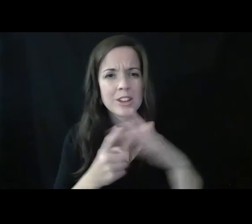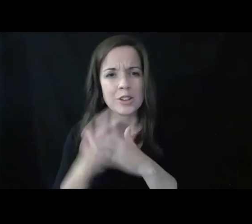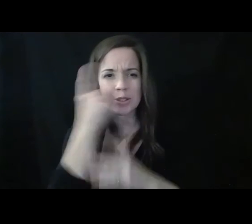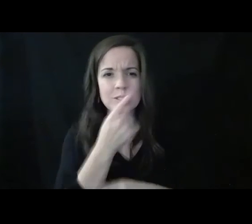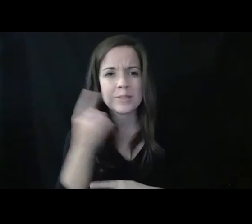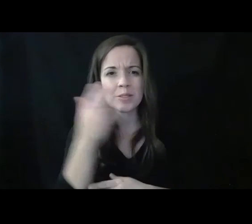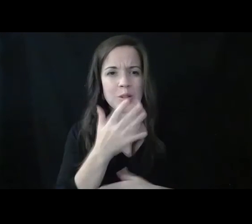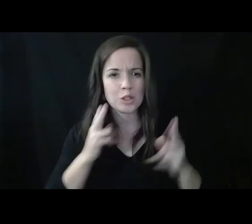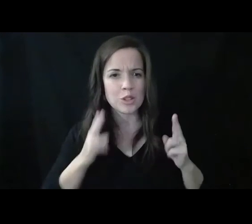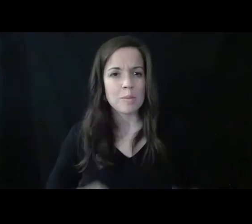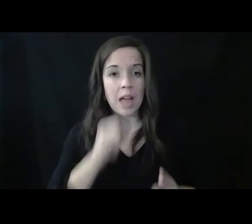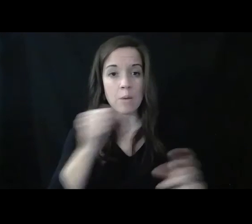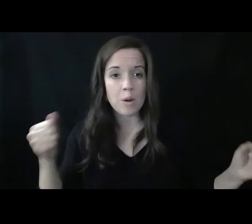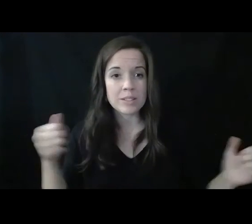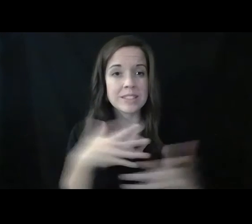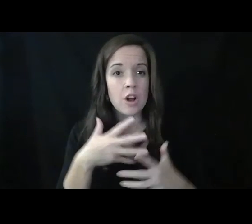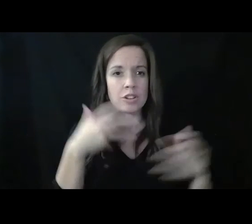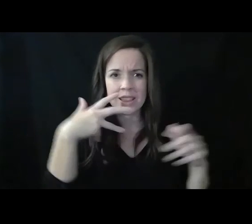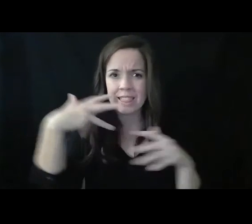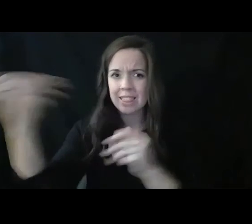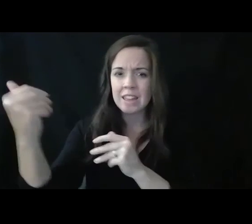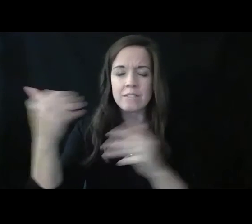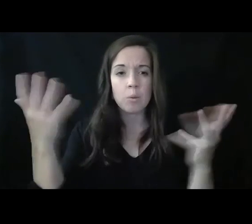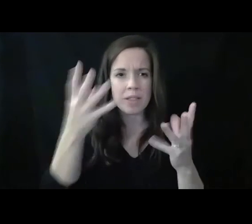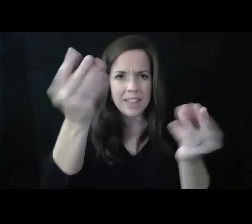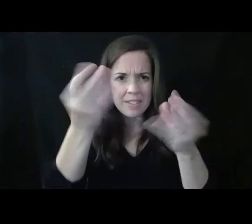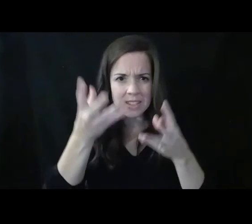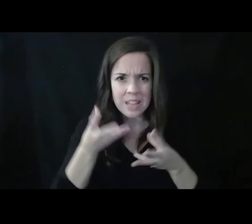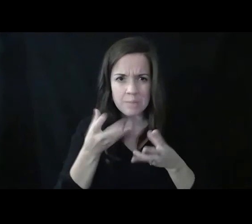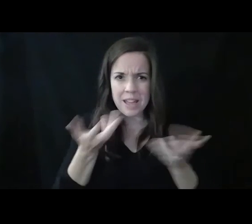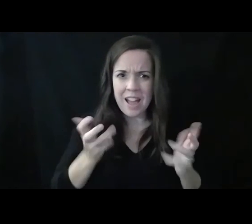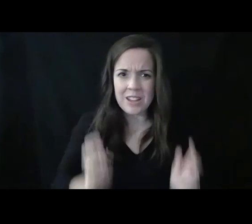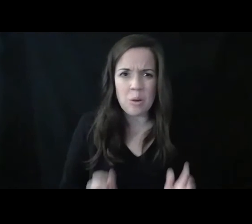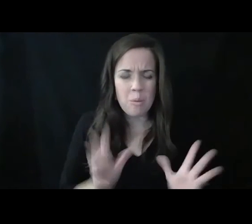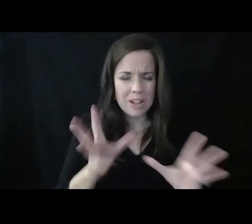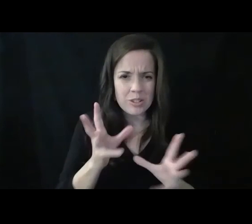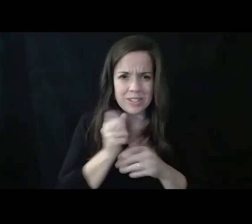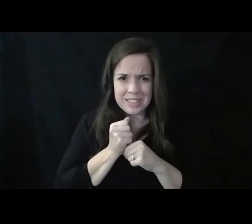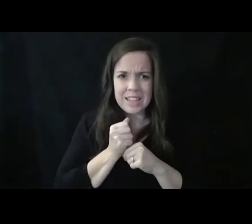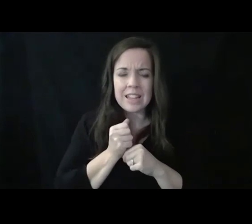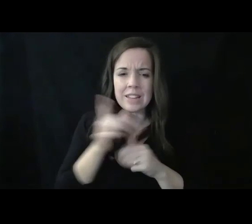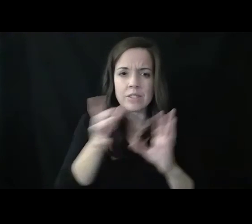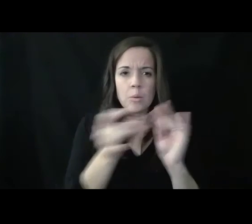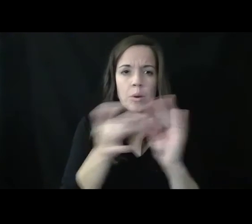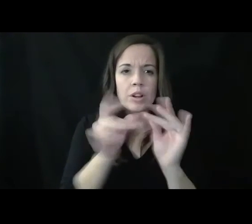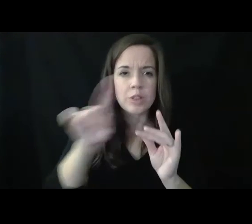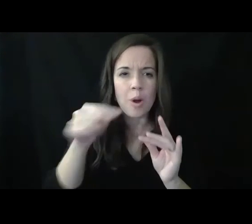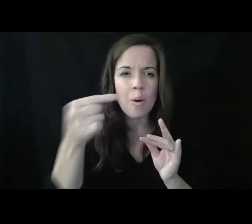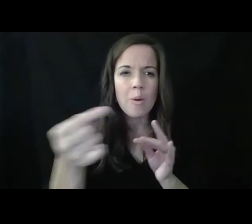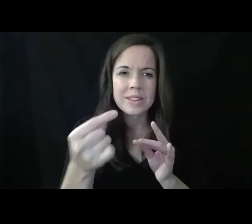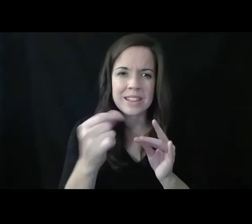startle leave but what they have to tell me I don’t want to receive the Word only incarnate once it slipped in her